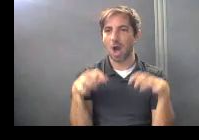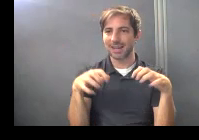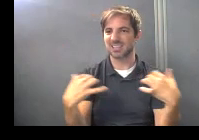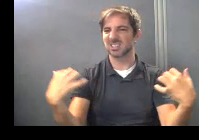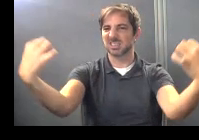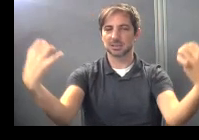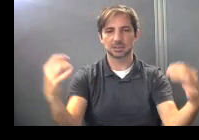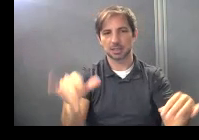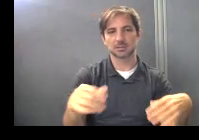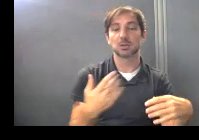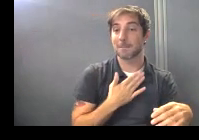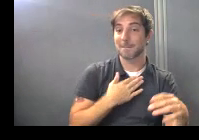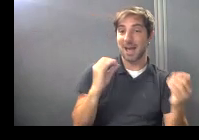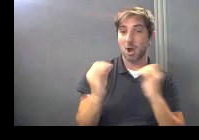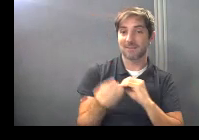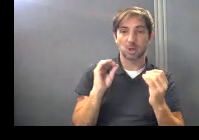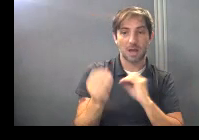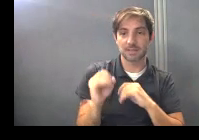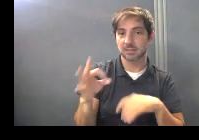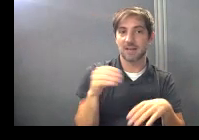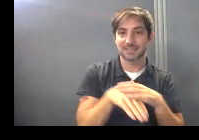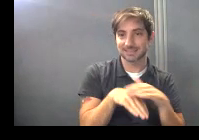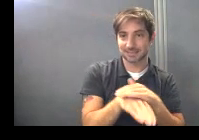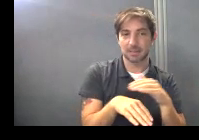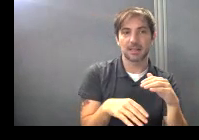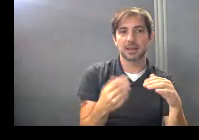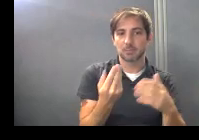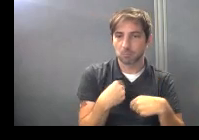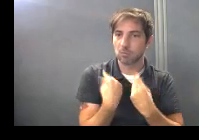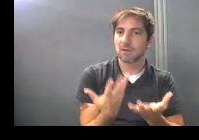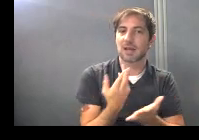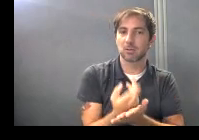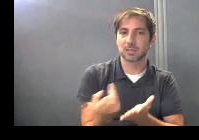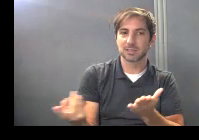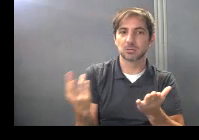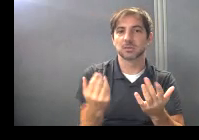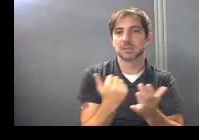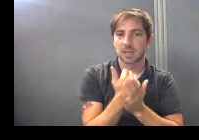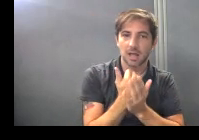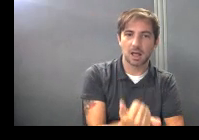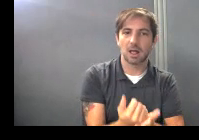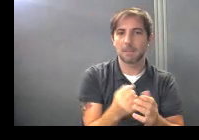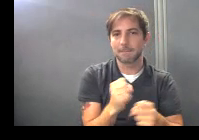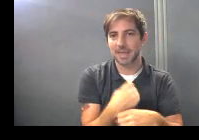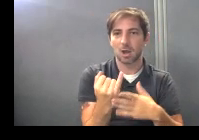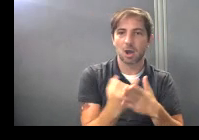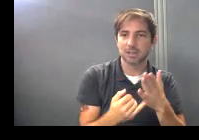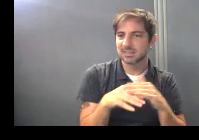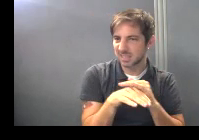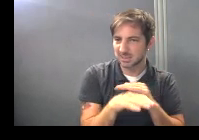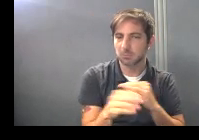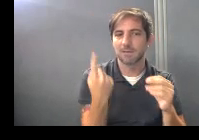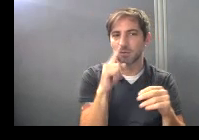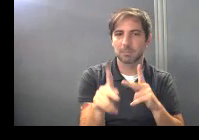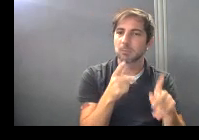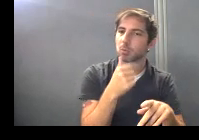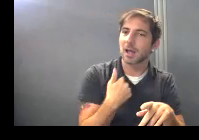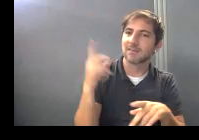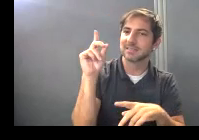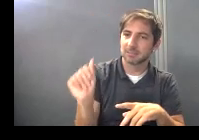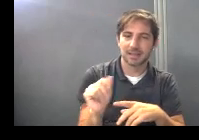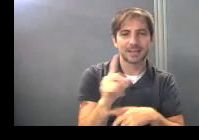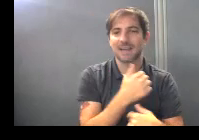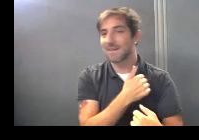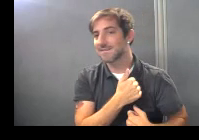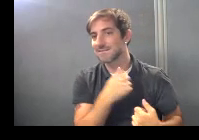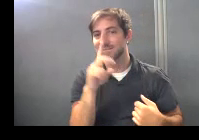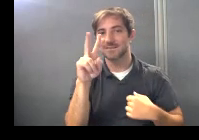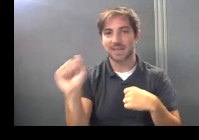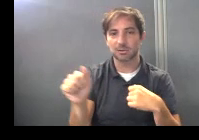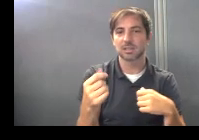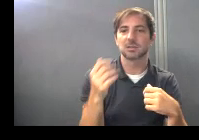MY OFFICE PROVIDES RESOURCES TO MAKE THE ARTS ACCESSIBILITIES.